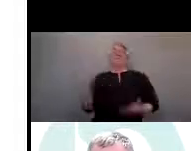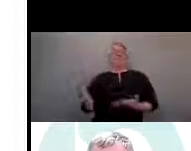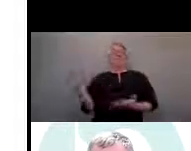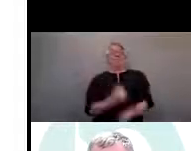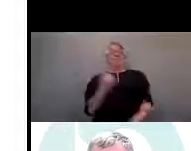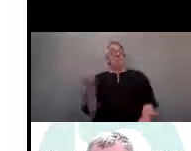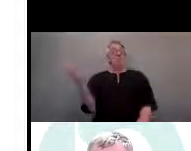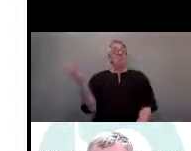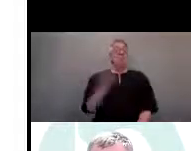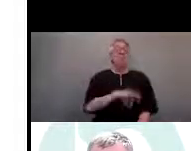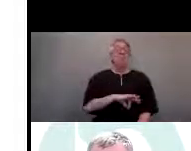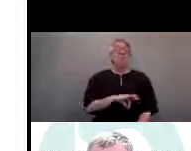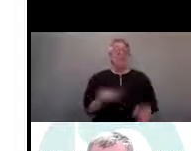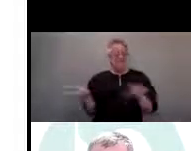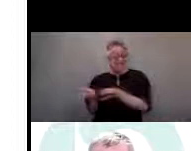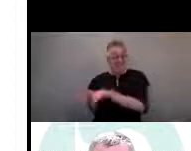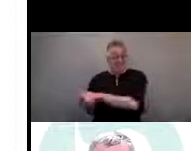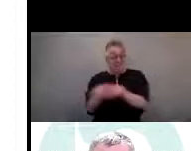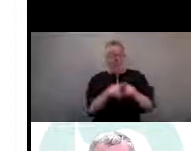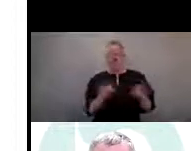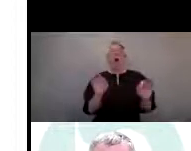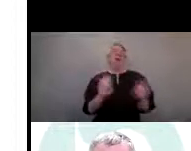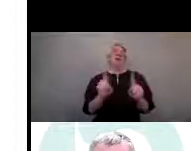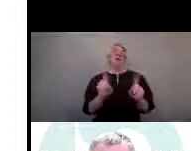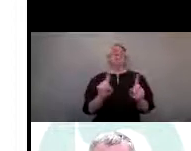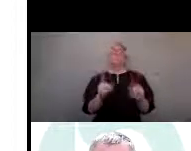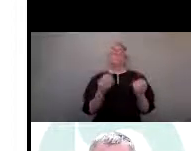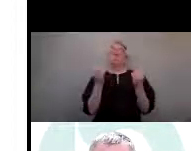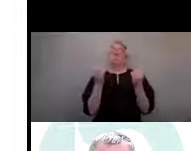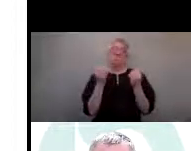many different ways, different